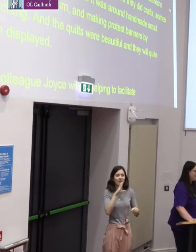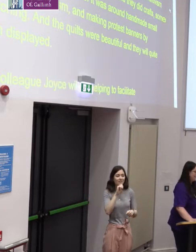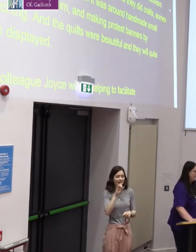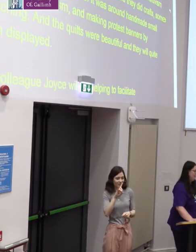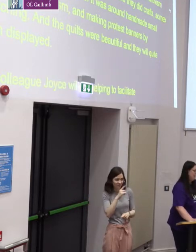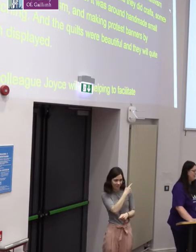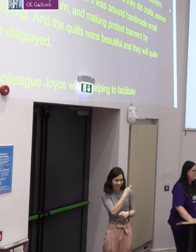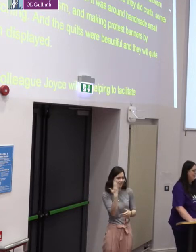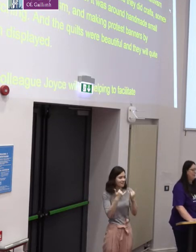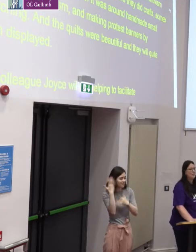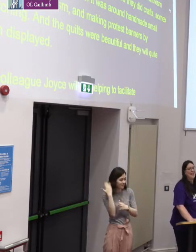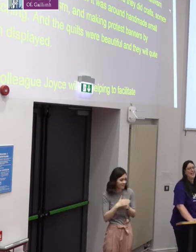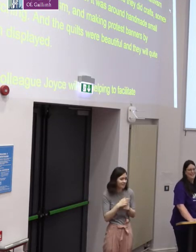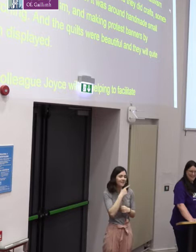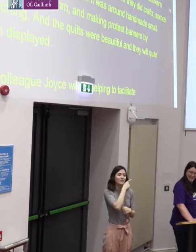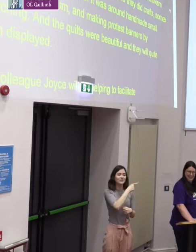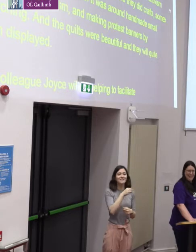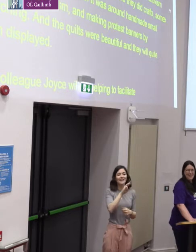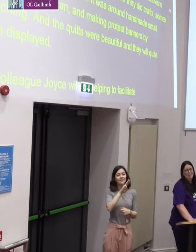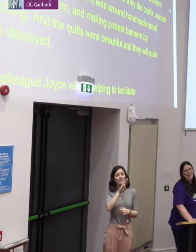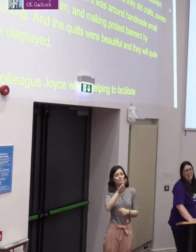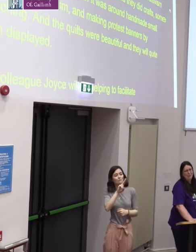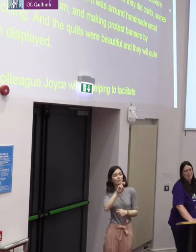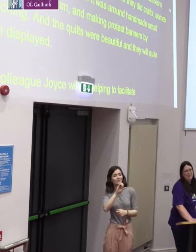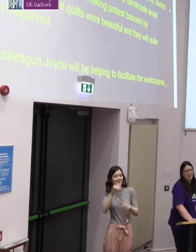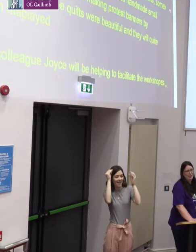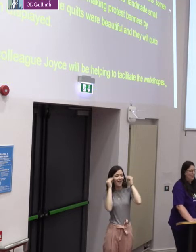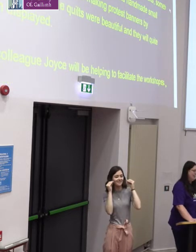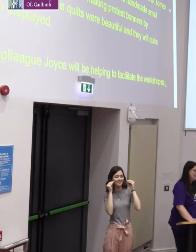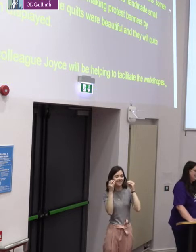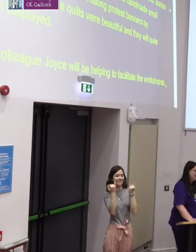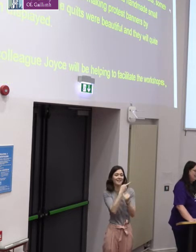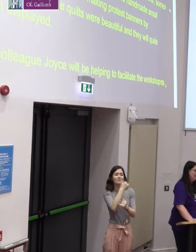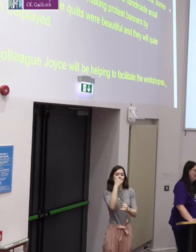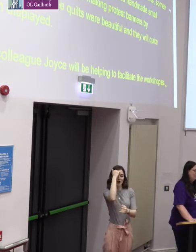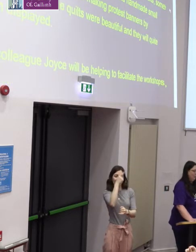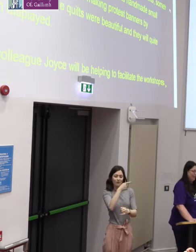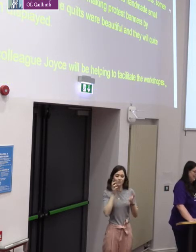might know about the pussycat campaign, and Gandhi.